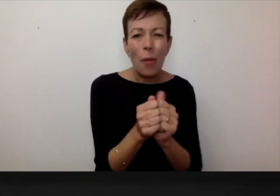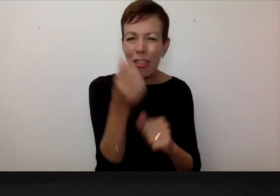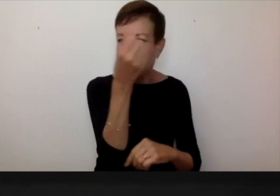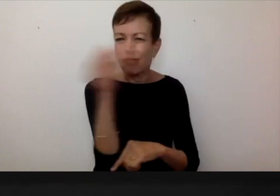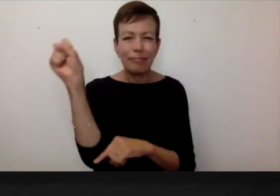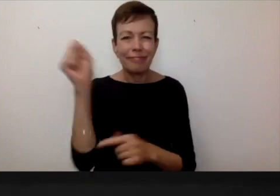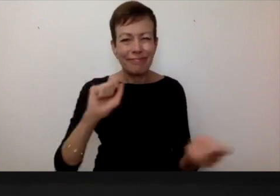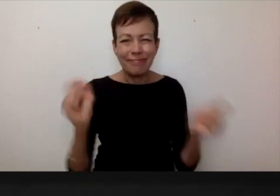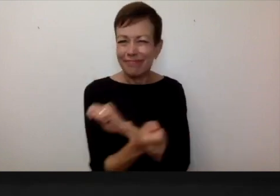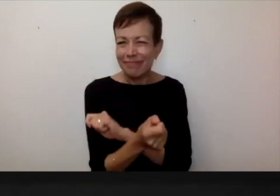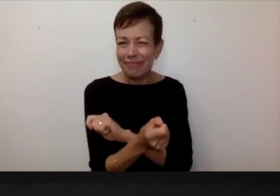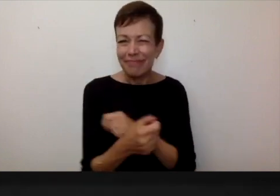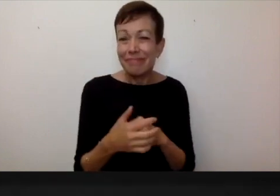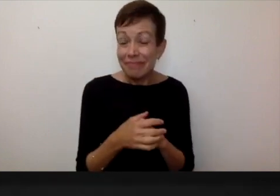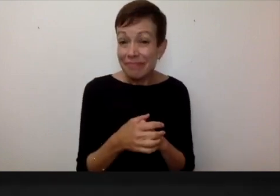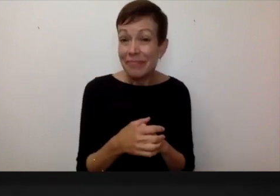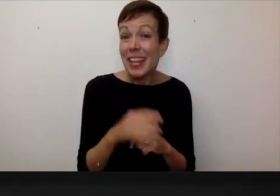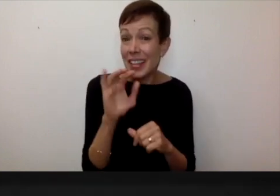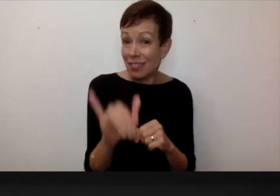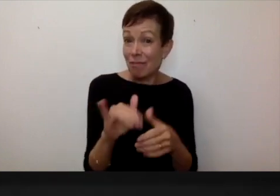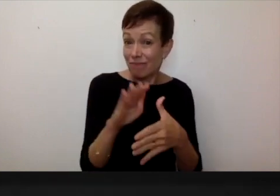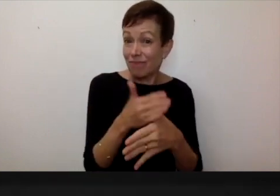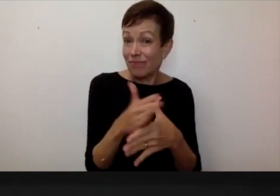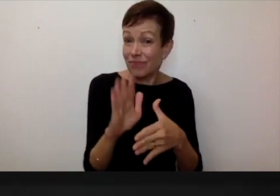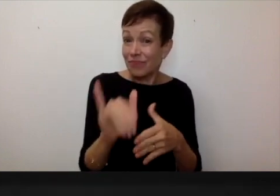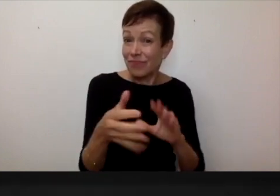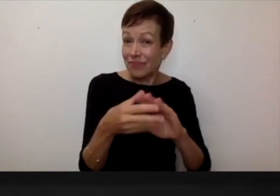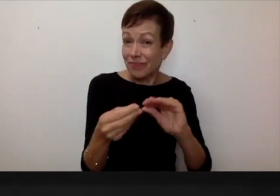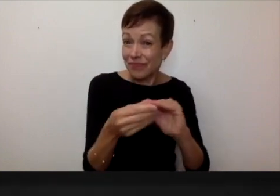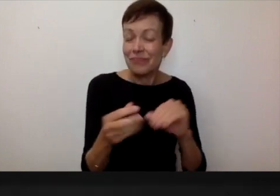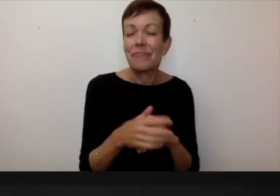you right now is one of those experiments in 2019